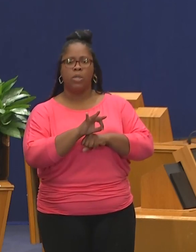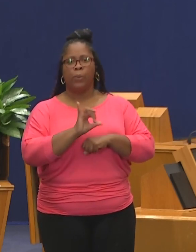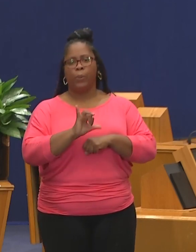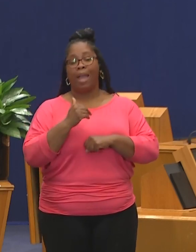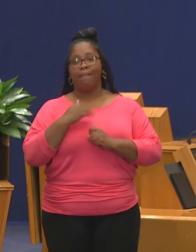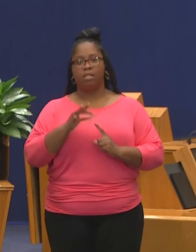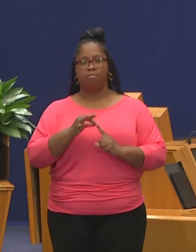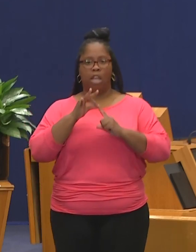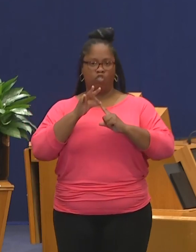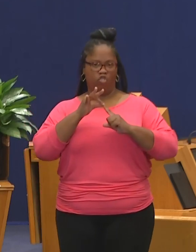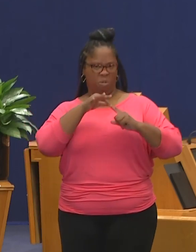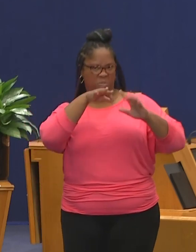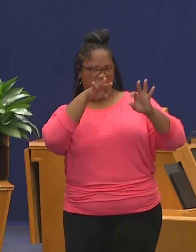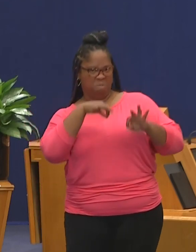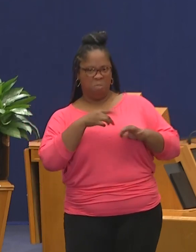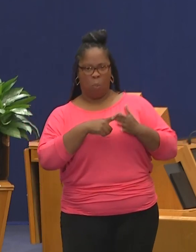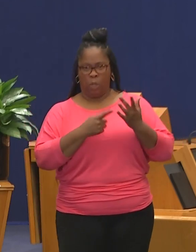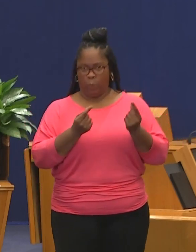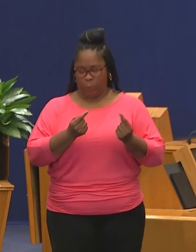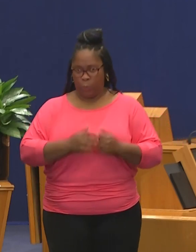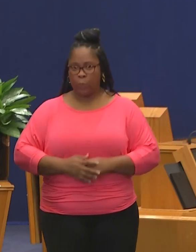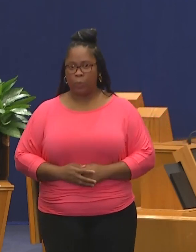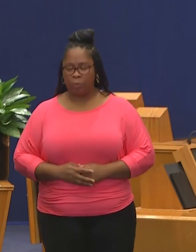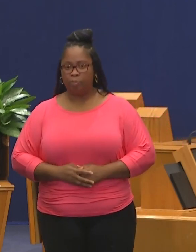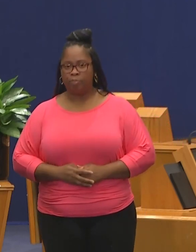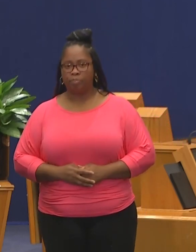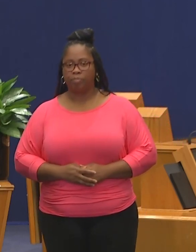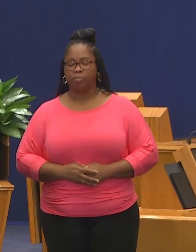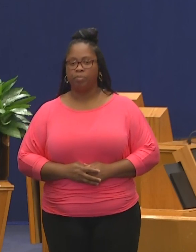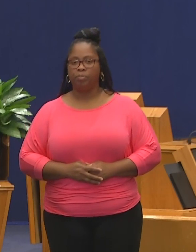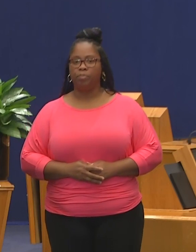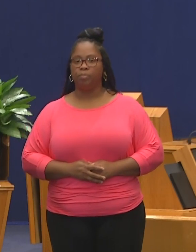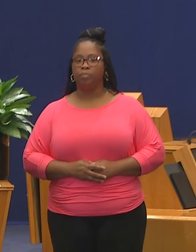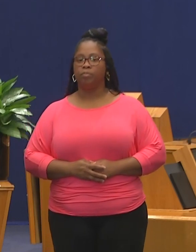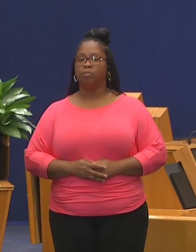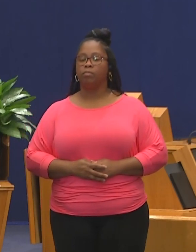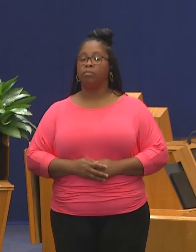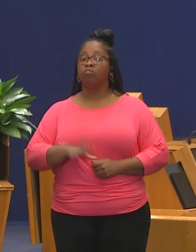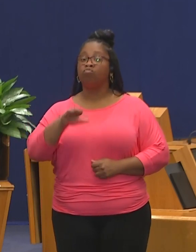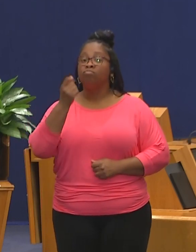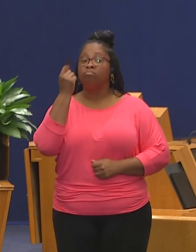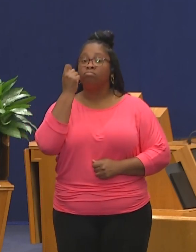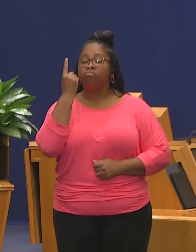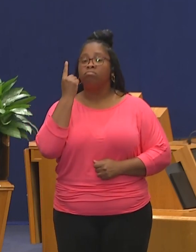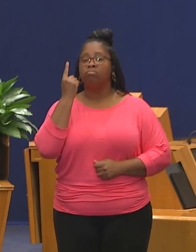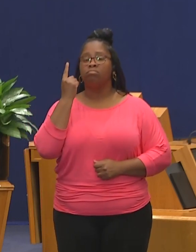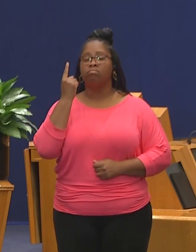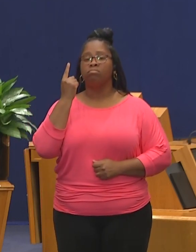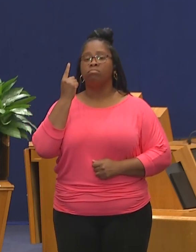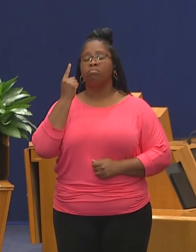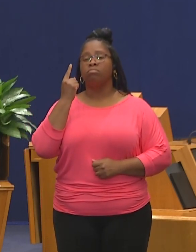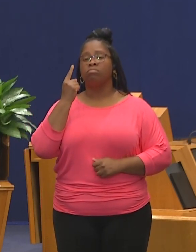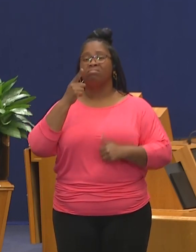FULLY FUNCTION, WE HAVE SPECIAL